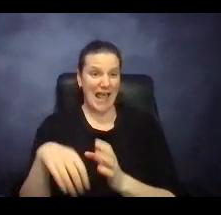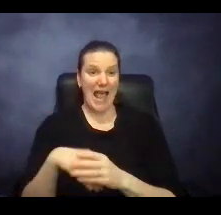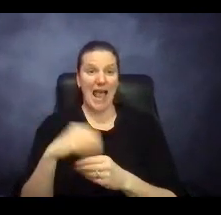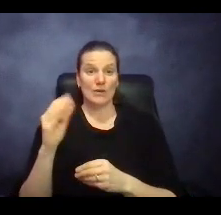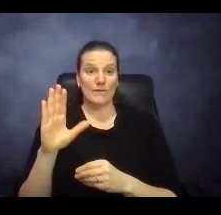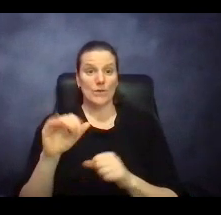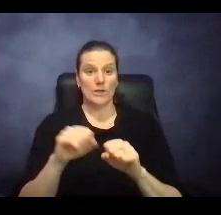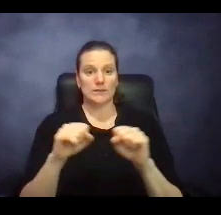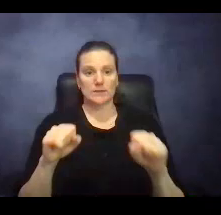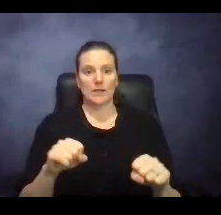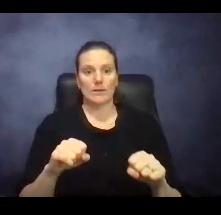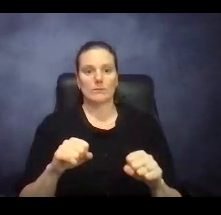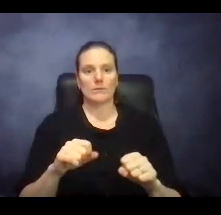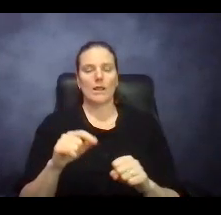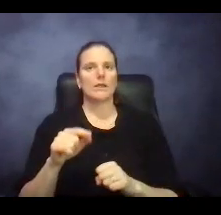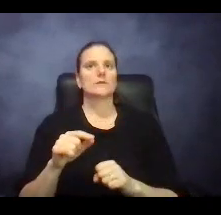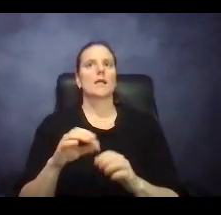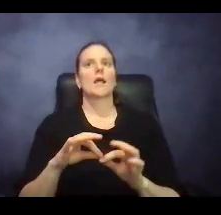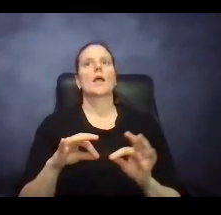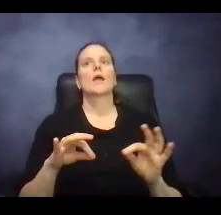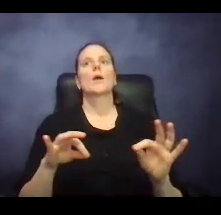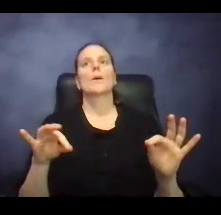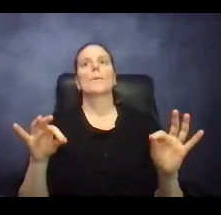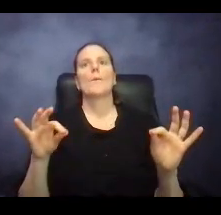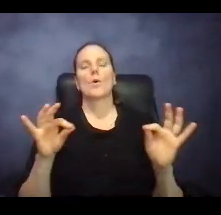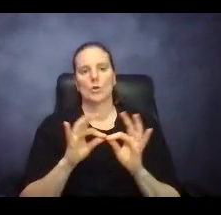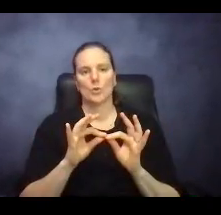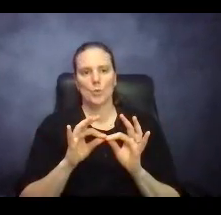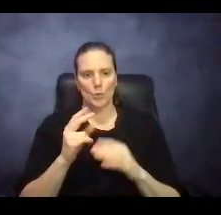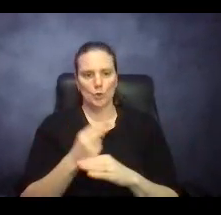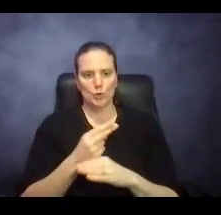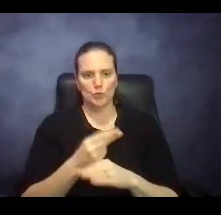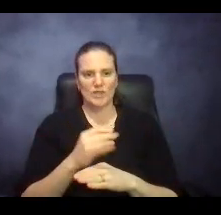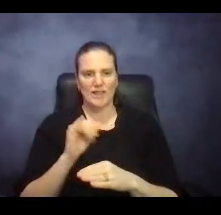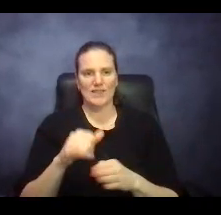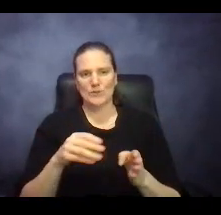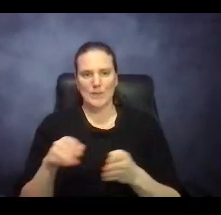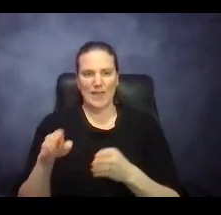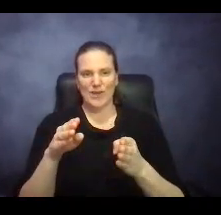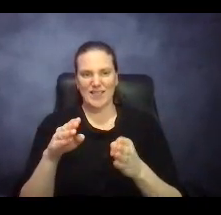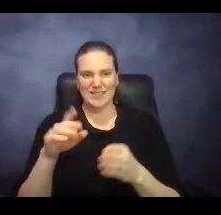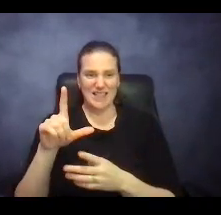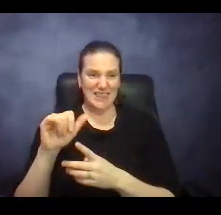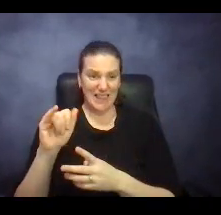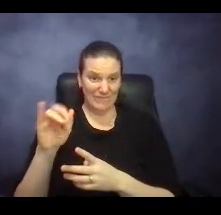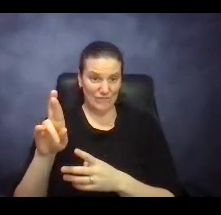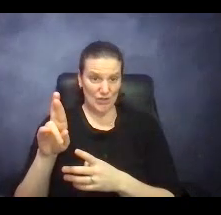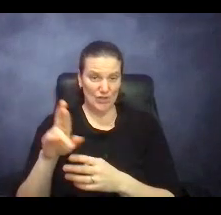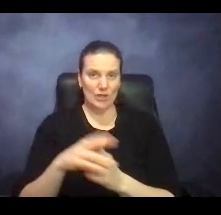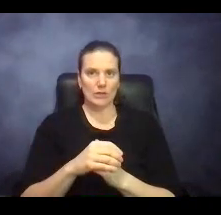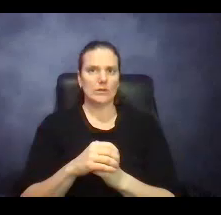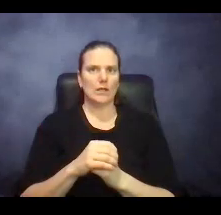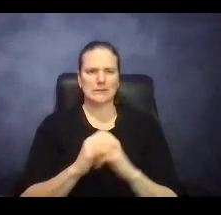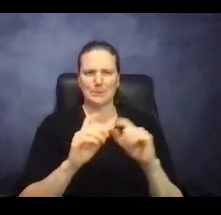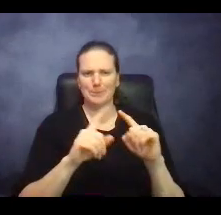and this is so important, we are using these pathways, these liver pathways that are so dependent on the health